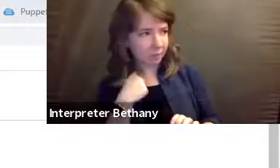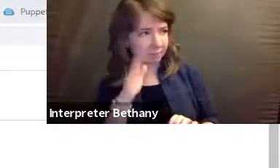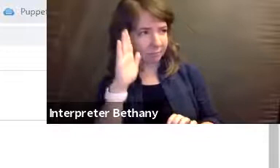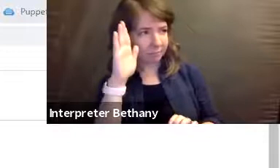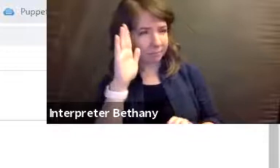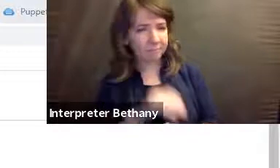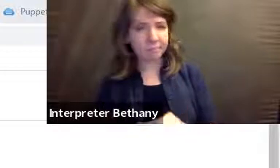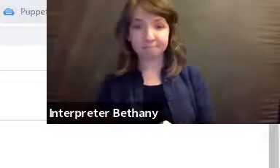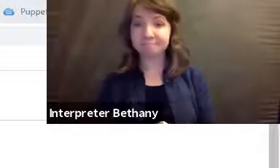Linda Kobashigawa: Yes.